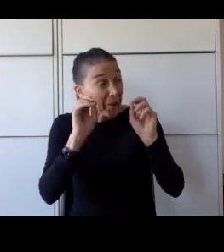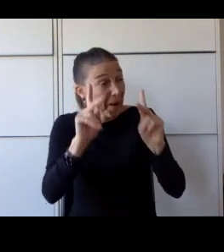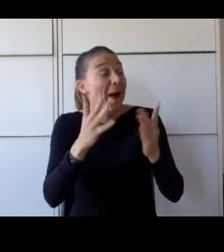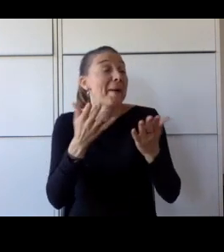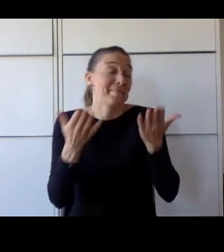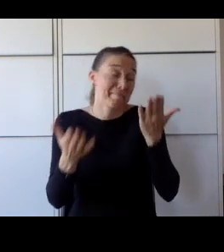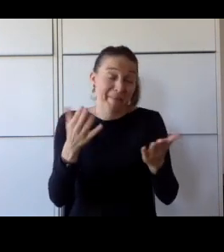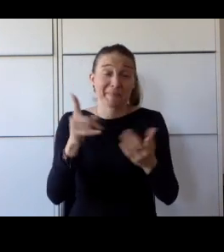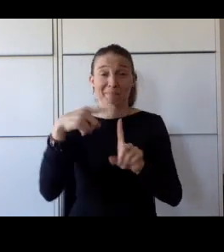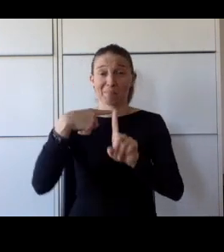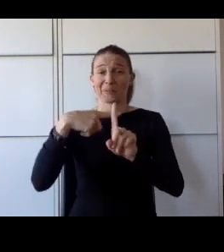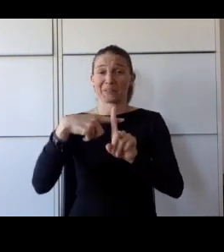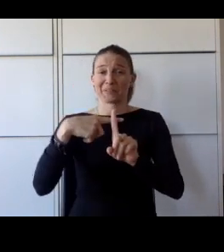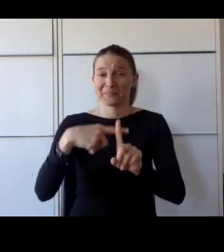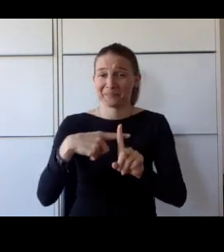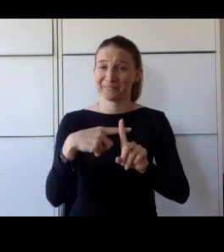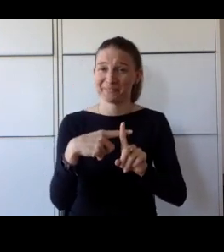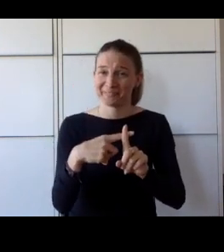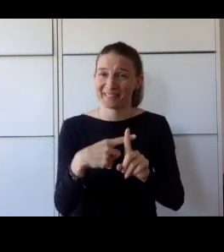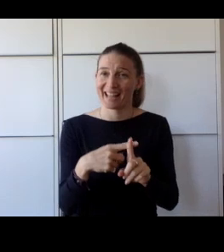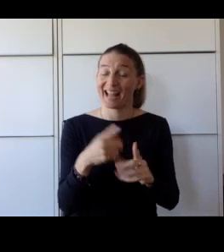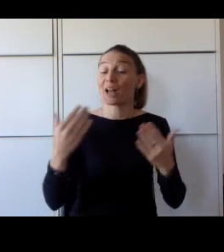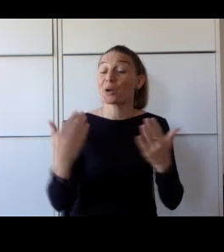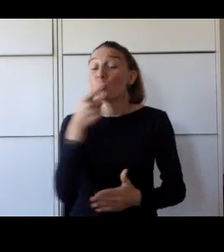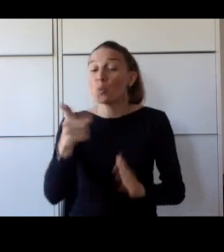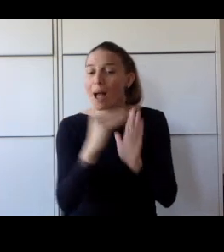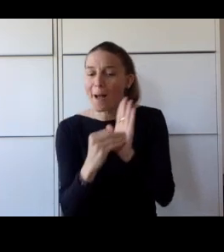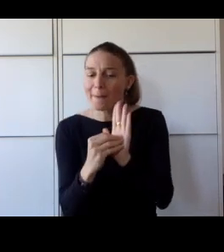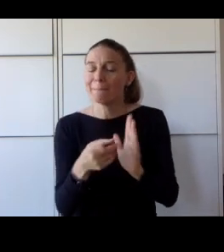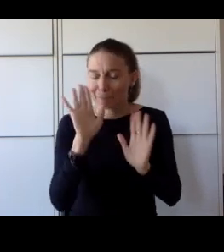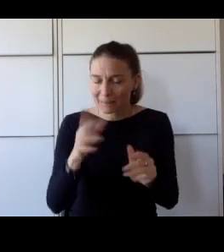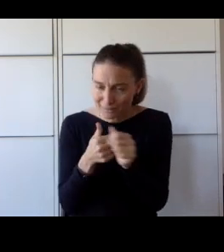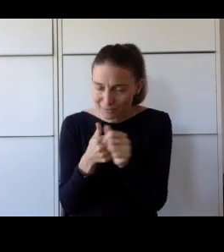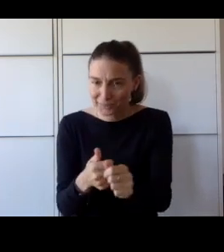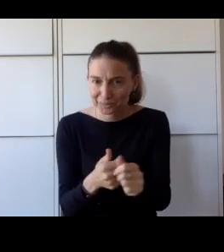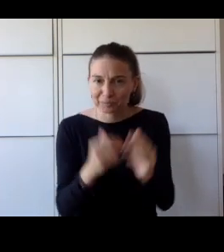We have one question which is about the application outside the EU.